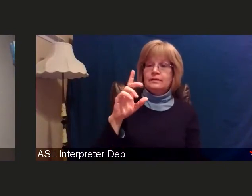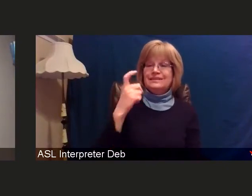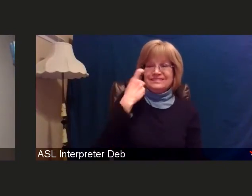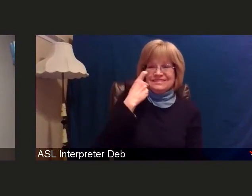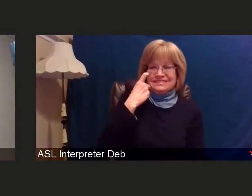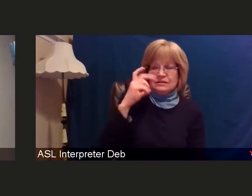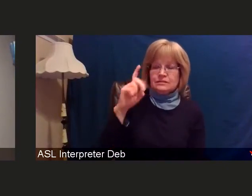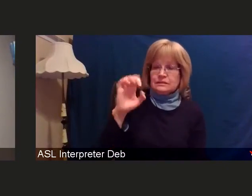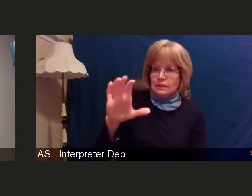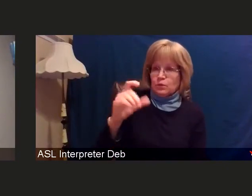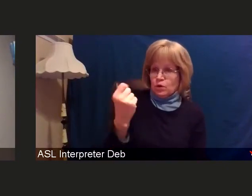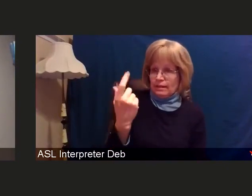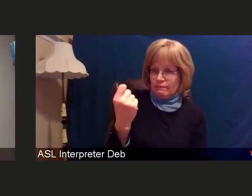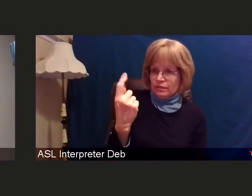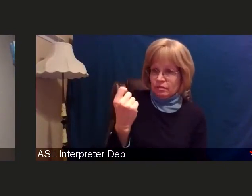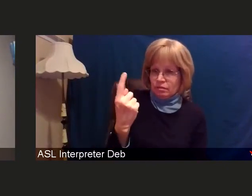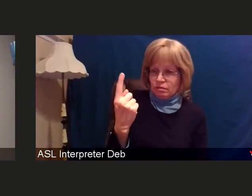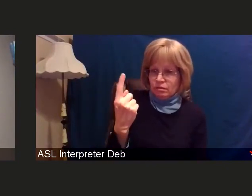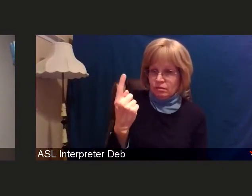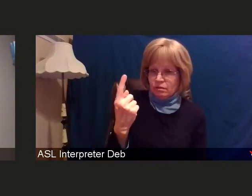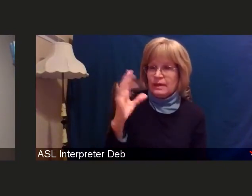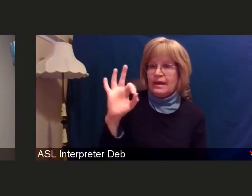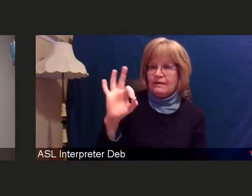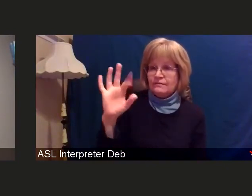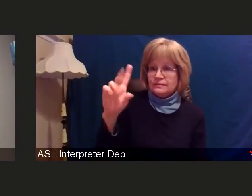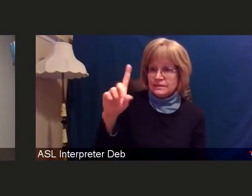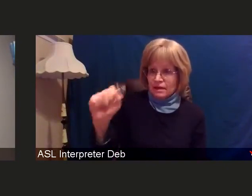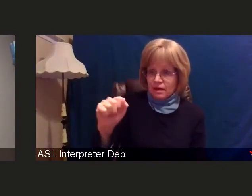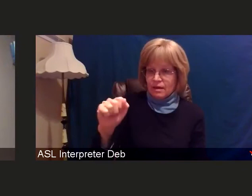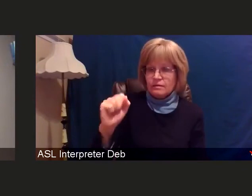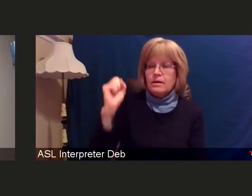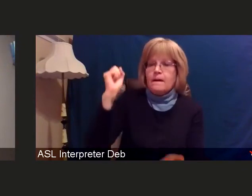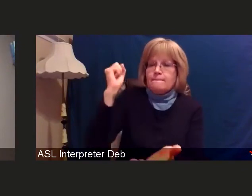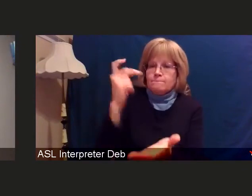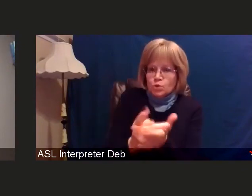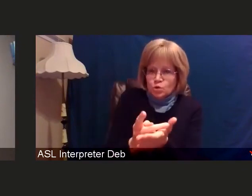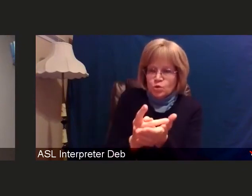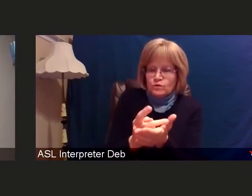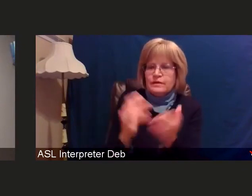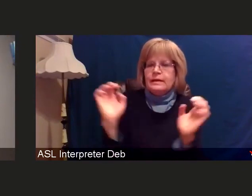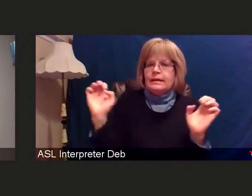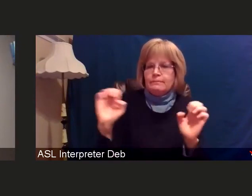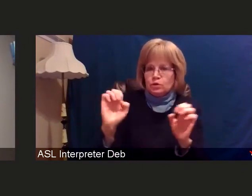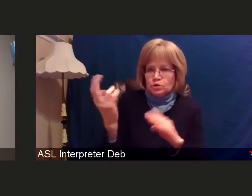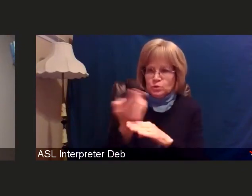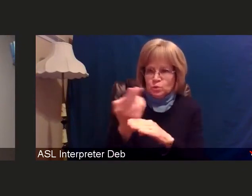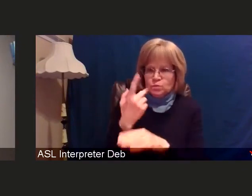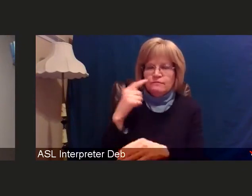the FDA provided the emergency use authorization for the Pfizer vaccine.